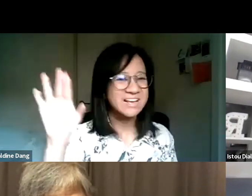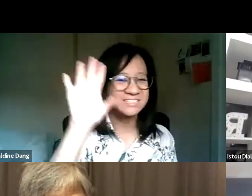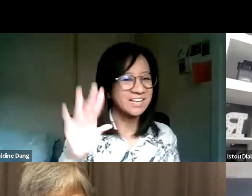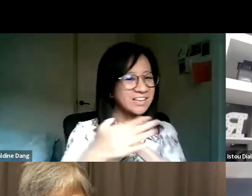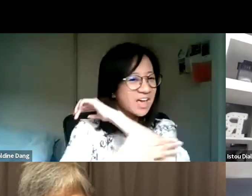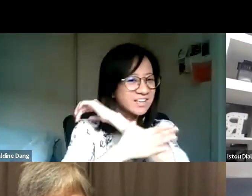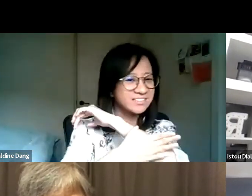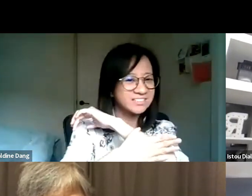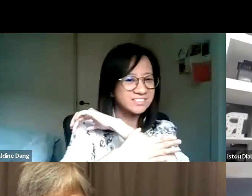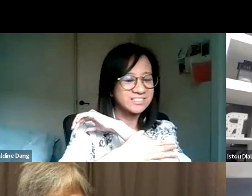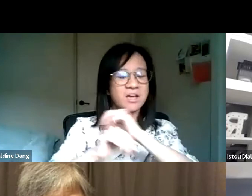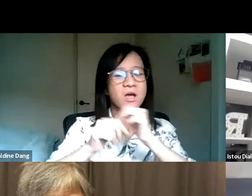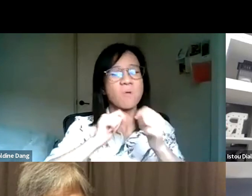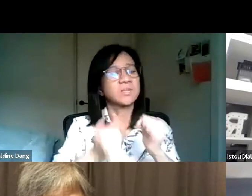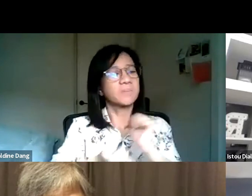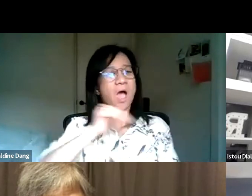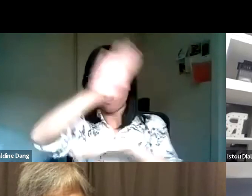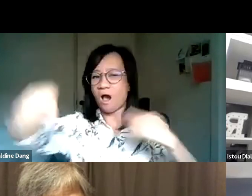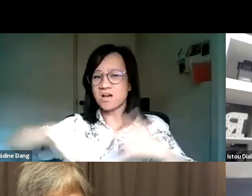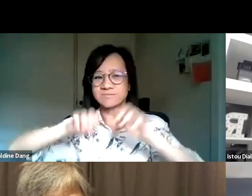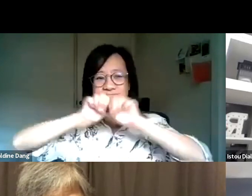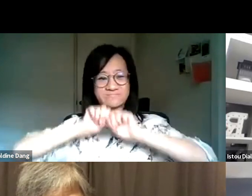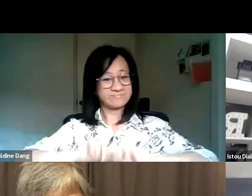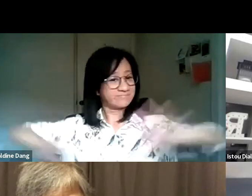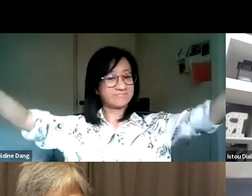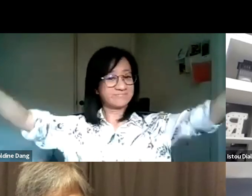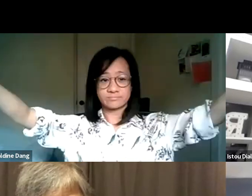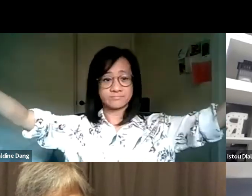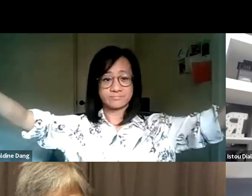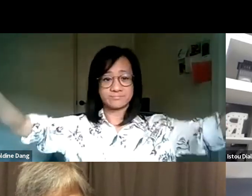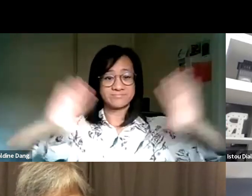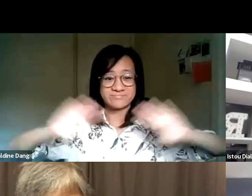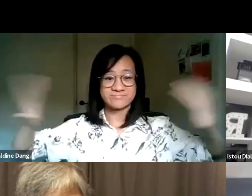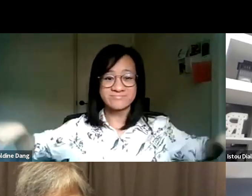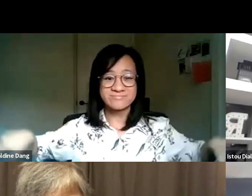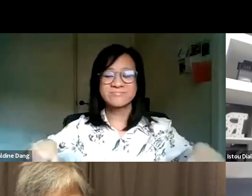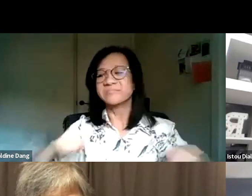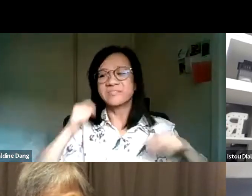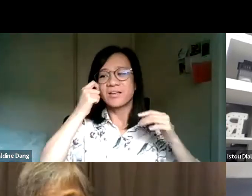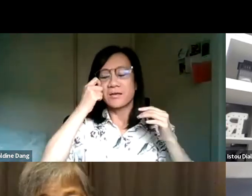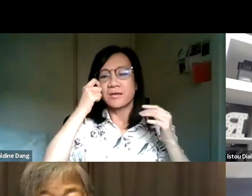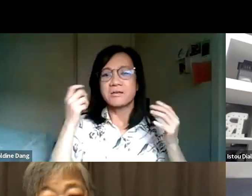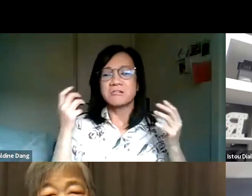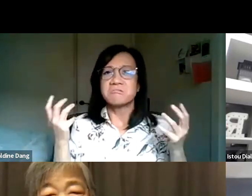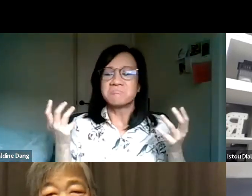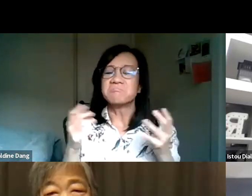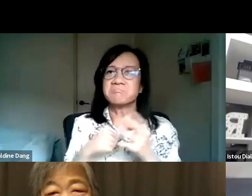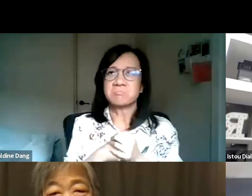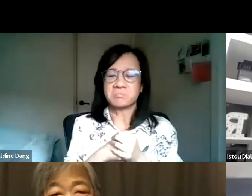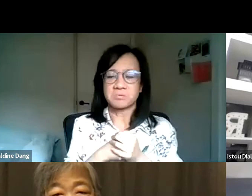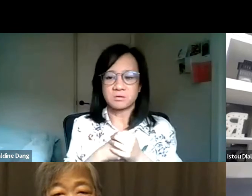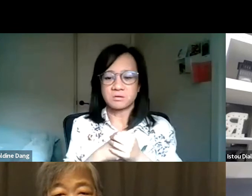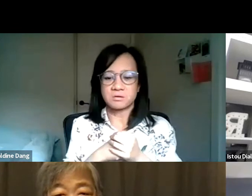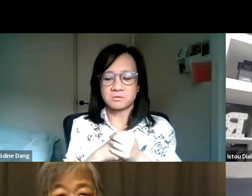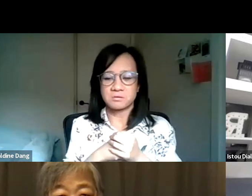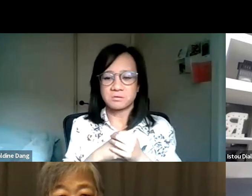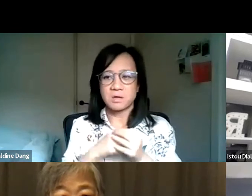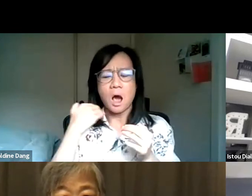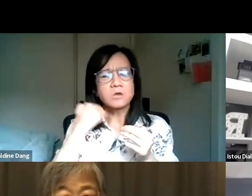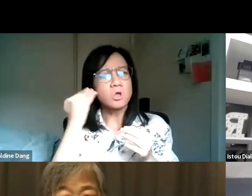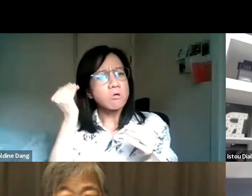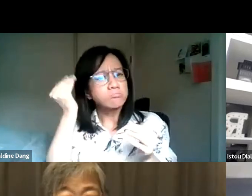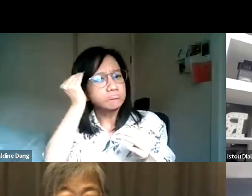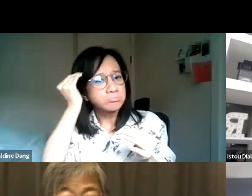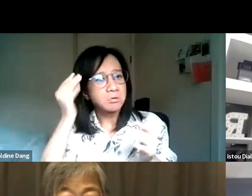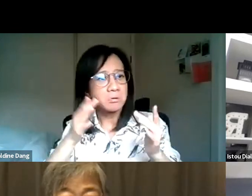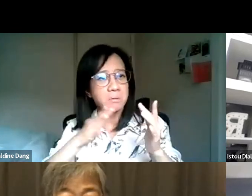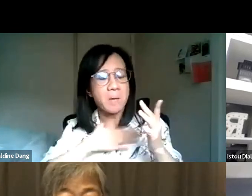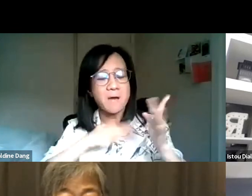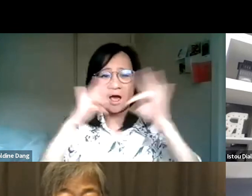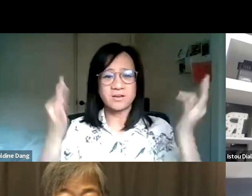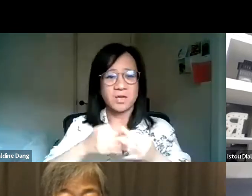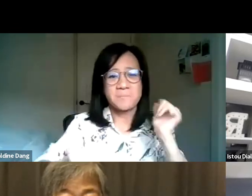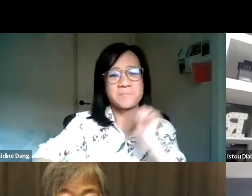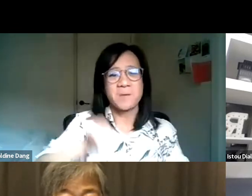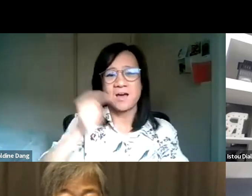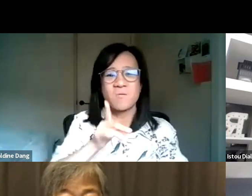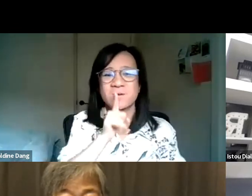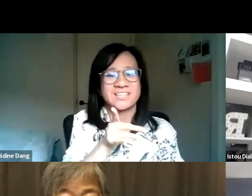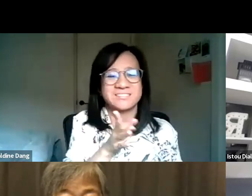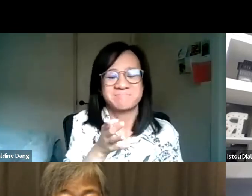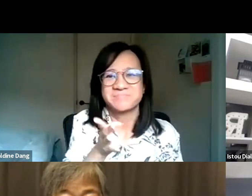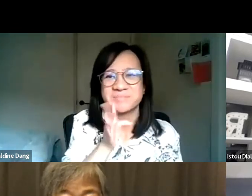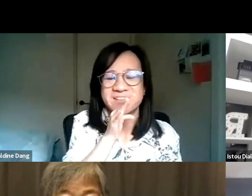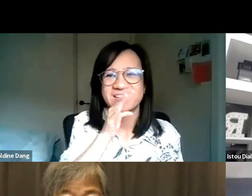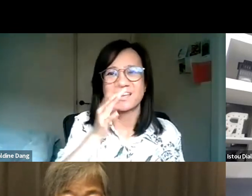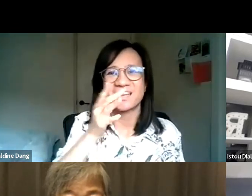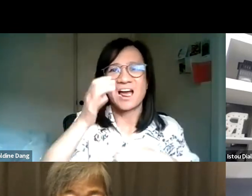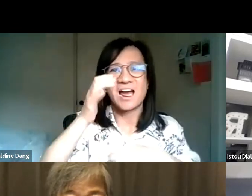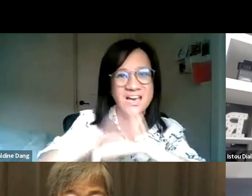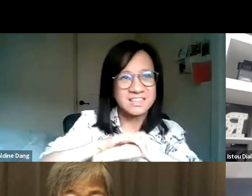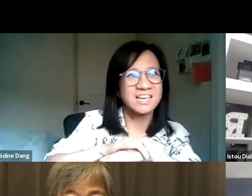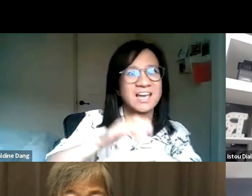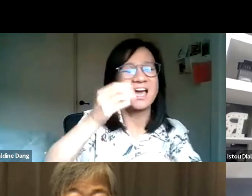two in Canada and so we were all spread out all across the world.